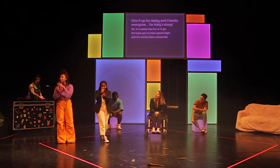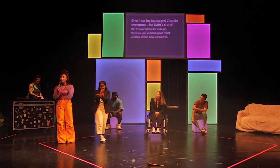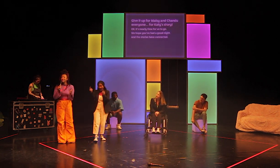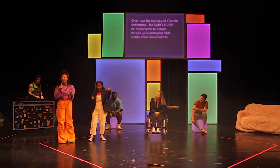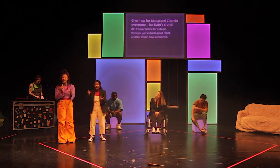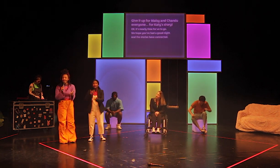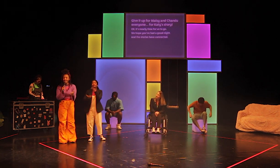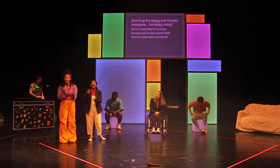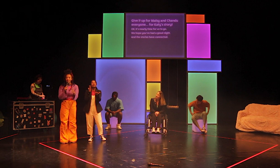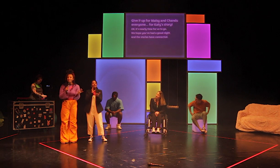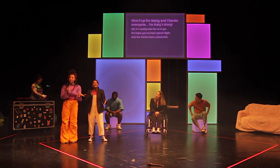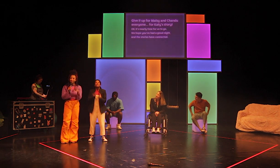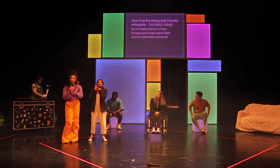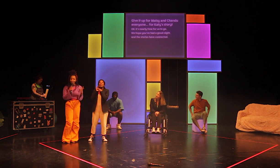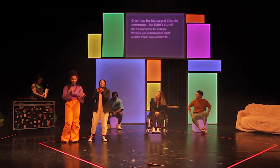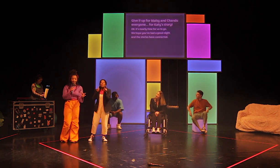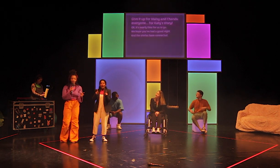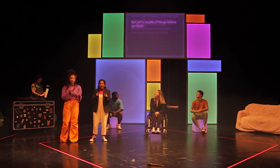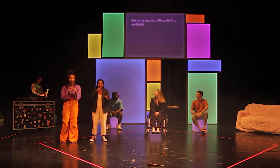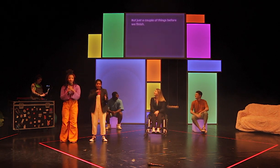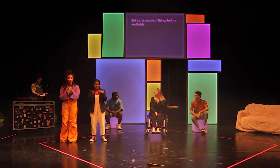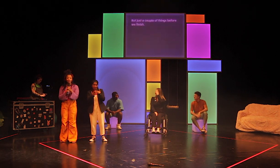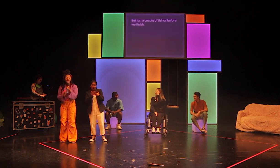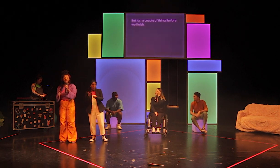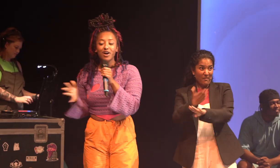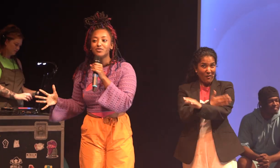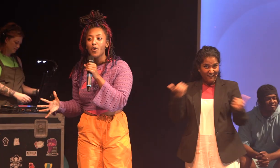stories have connected, but just a couple of things before we finish. First of all,